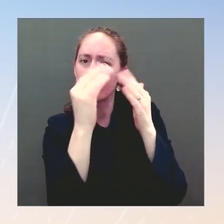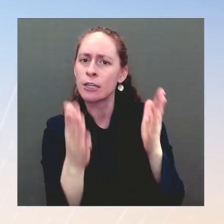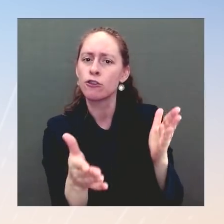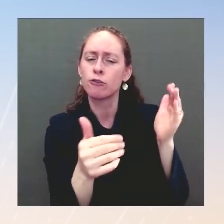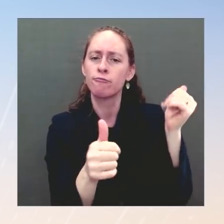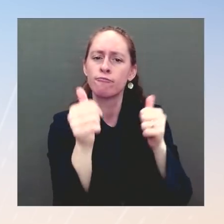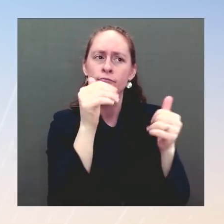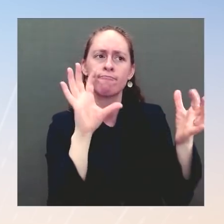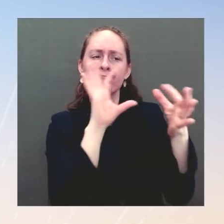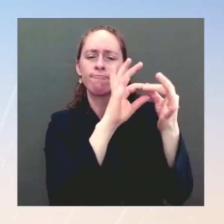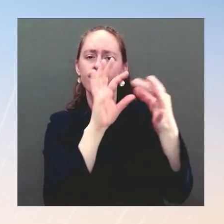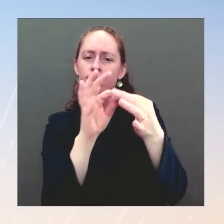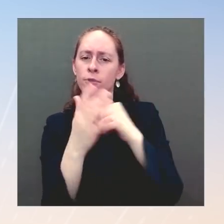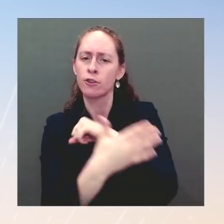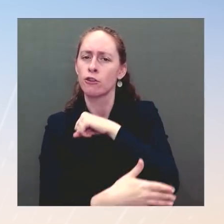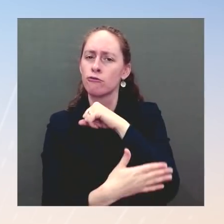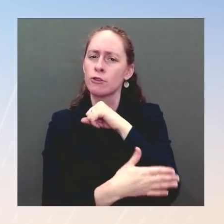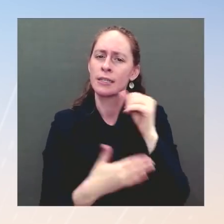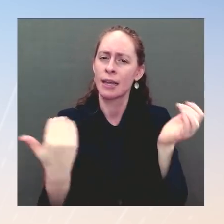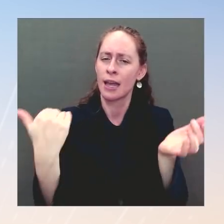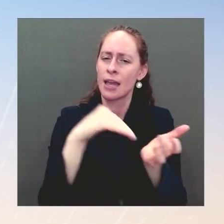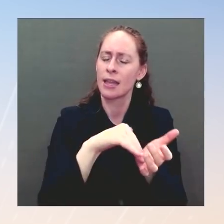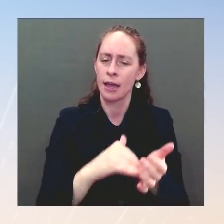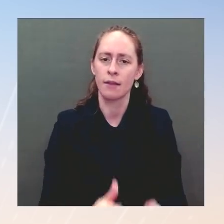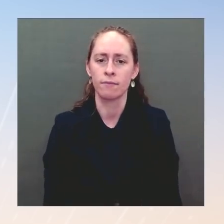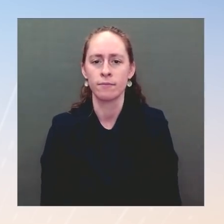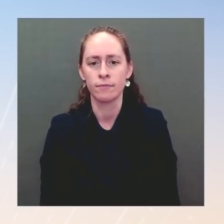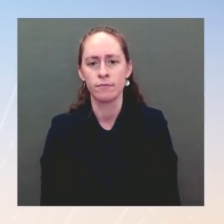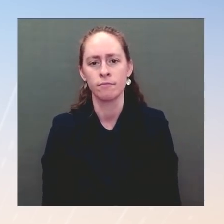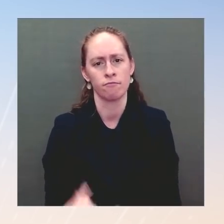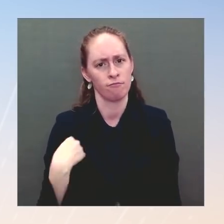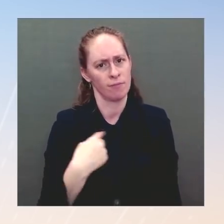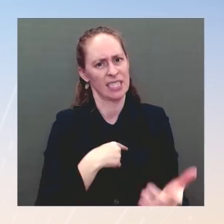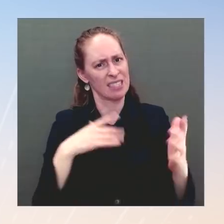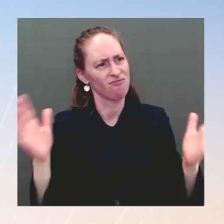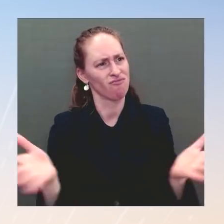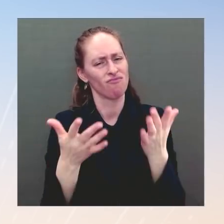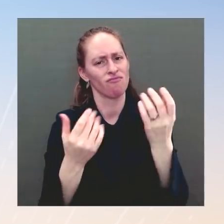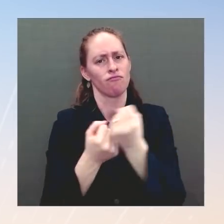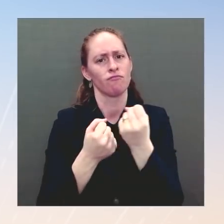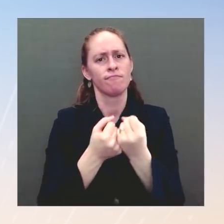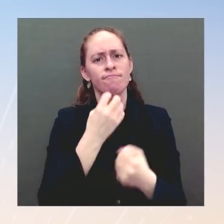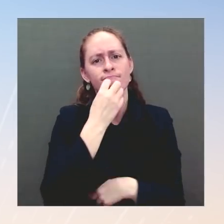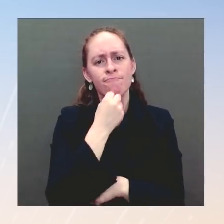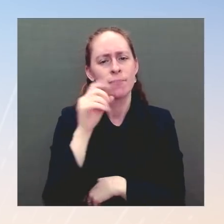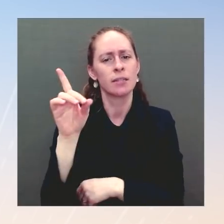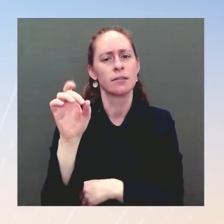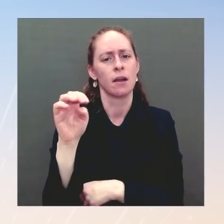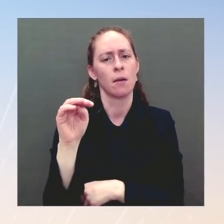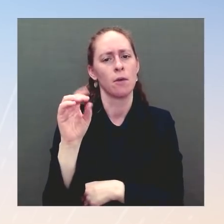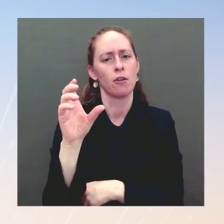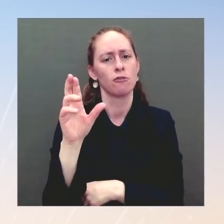That's why he's doing what he's doing. So, we're less focused on the politics of Ukraine and more focused on preventing a war. The Press: The other question --